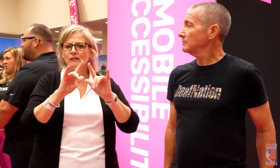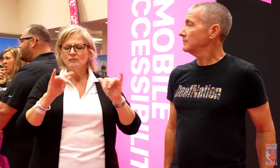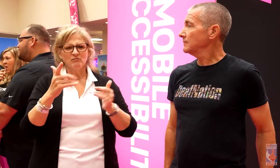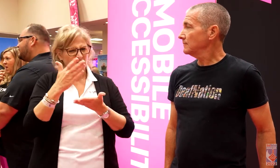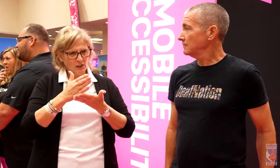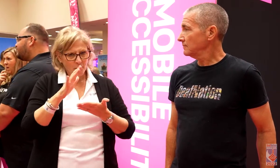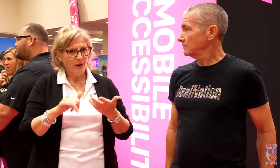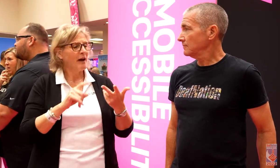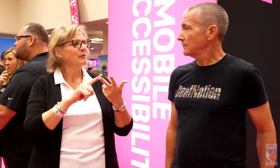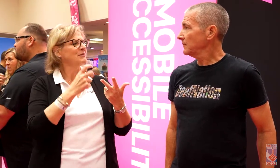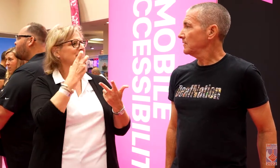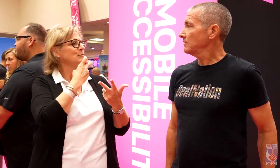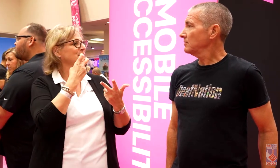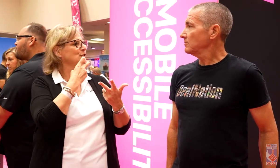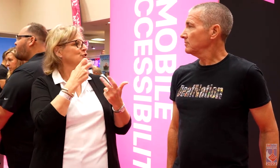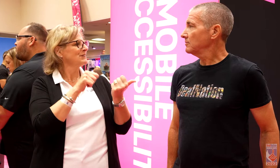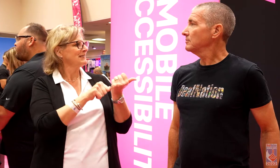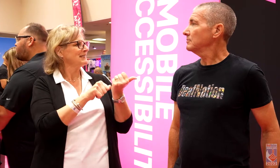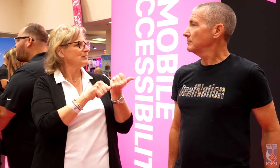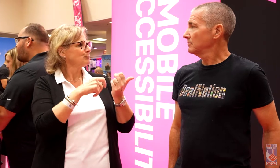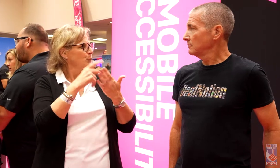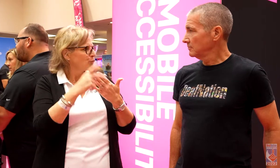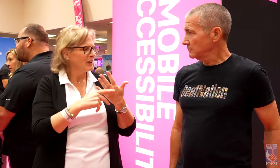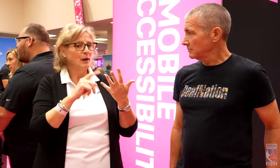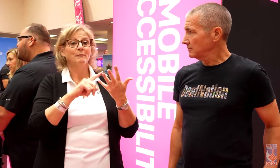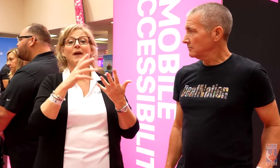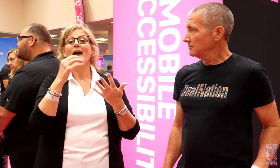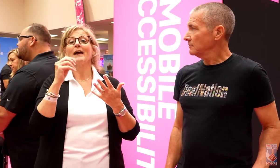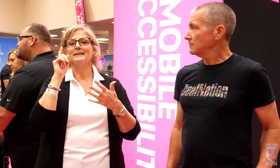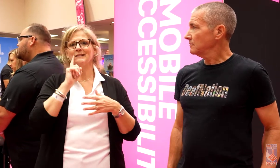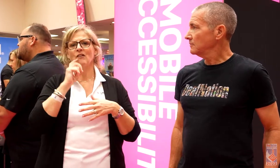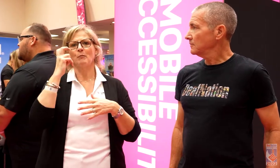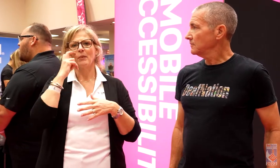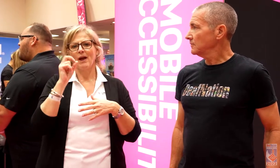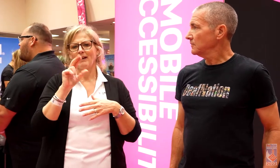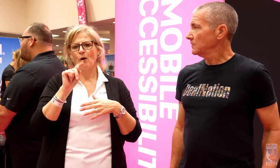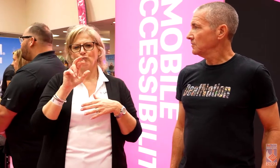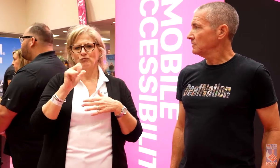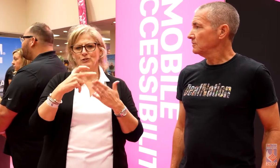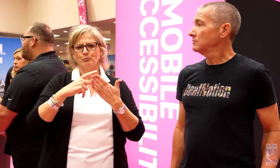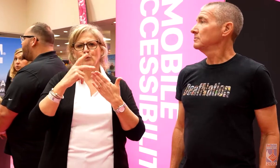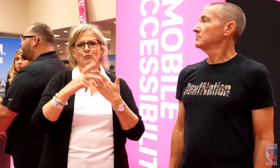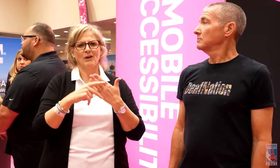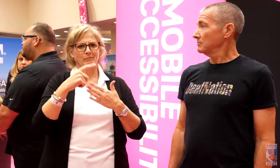so stop by. We have speech assistive programs and a DeafBlind outreach program.